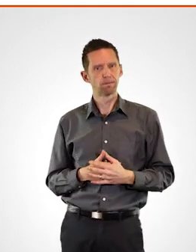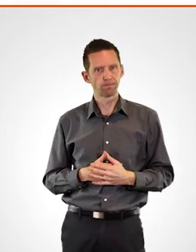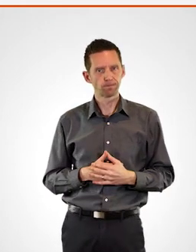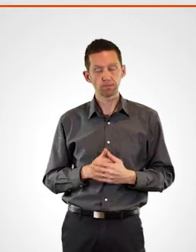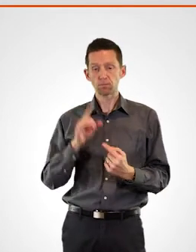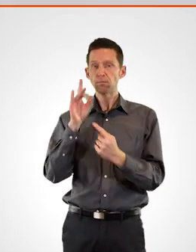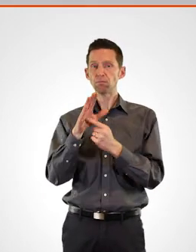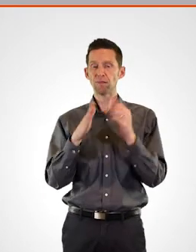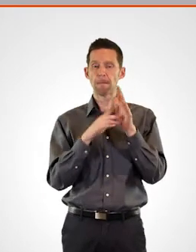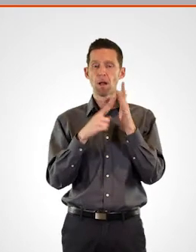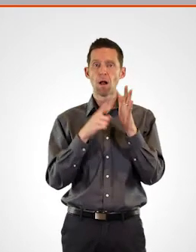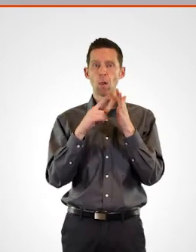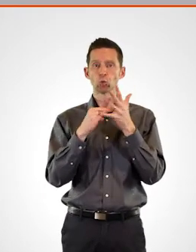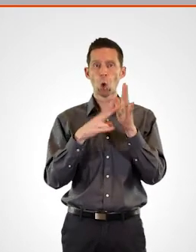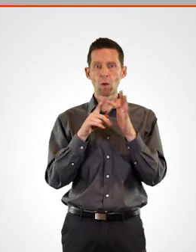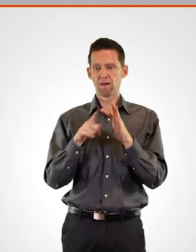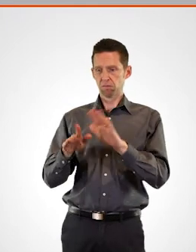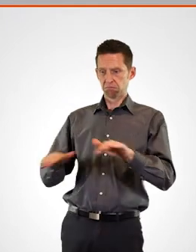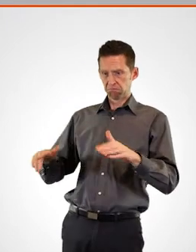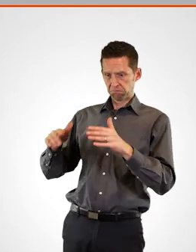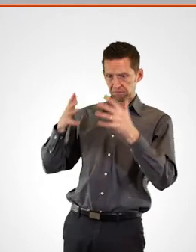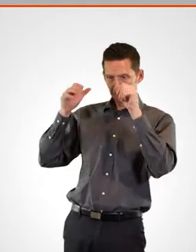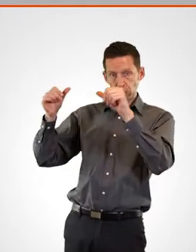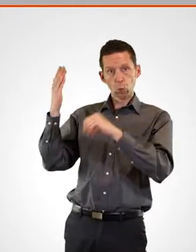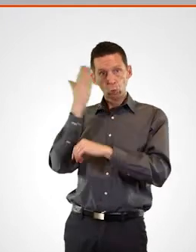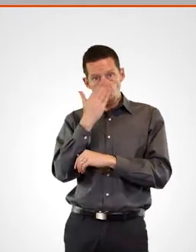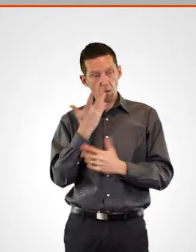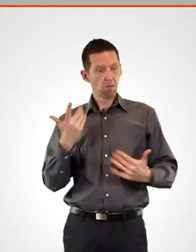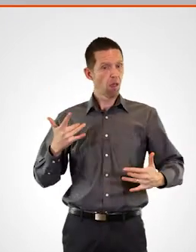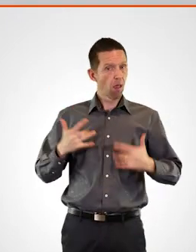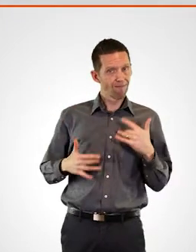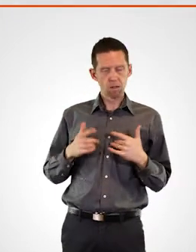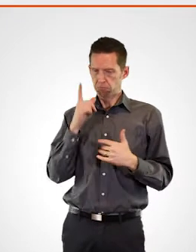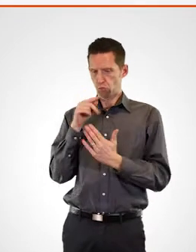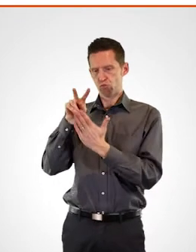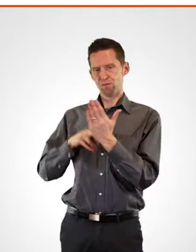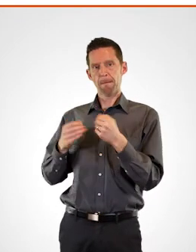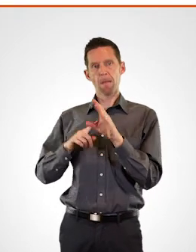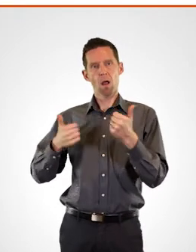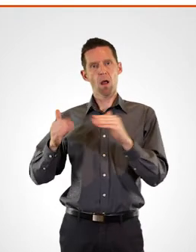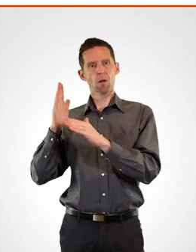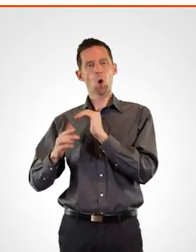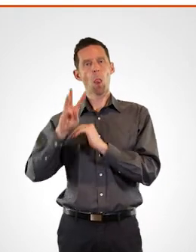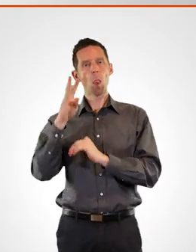and a critical milestone for children's success in school and in life is the ability to read by the end of third grade.